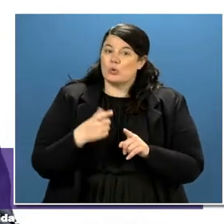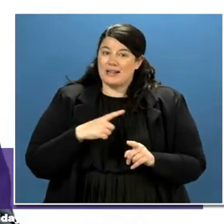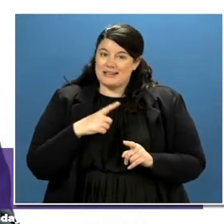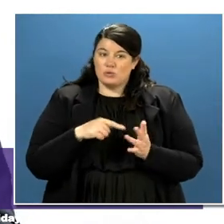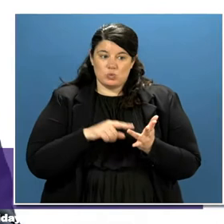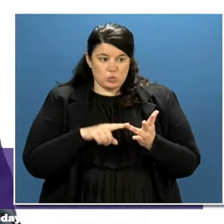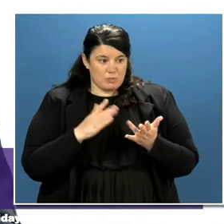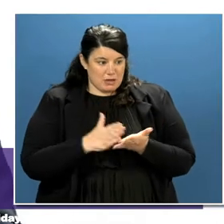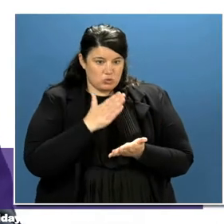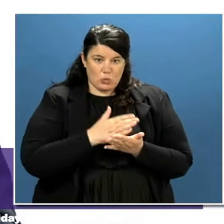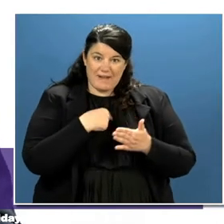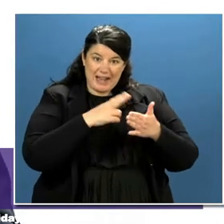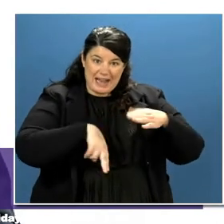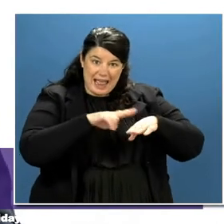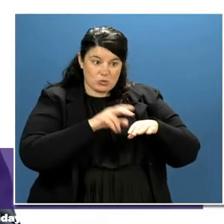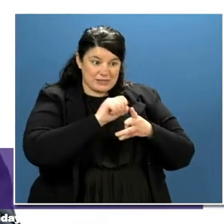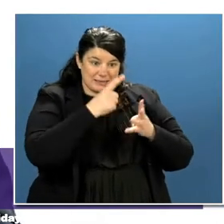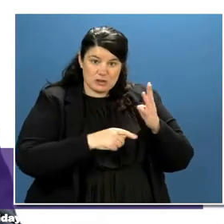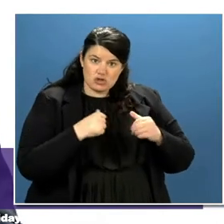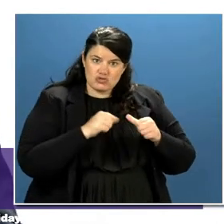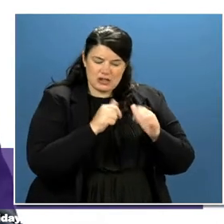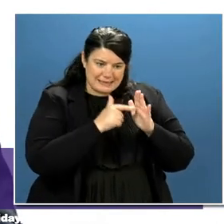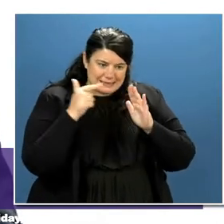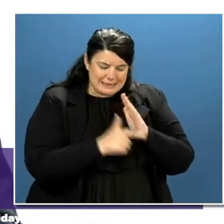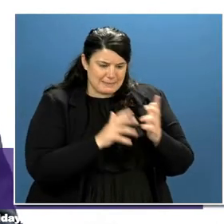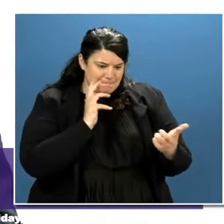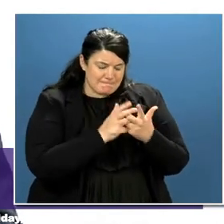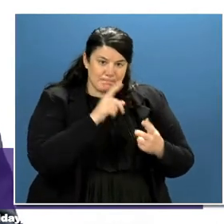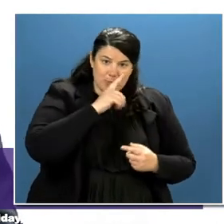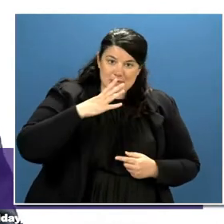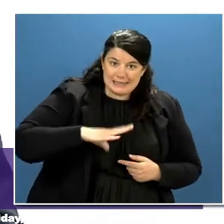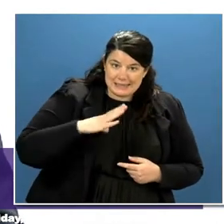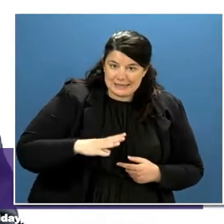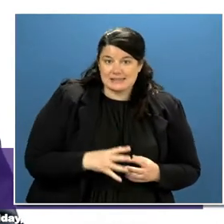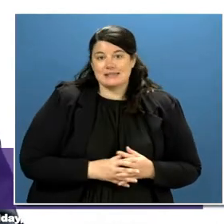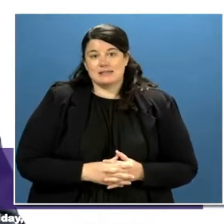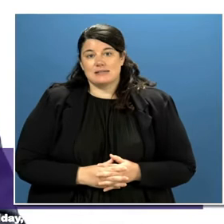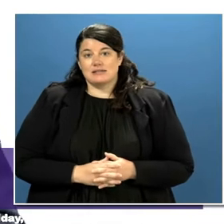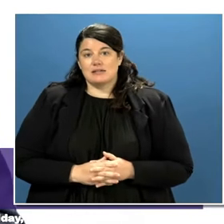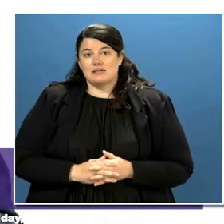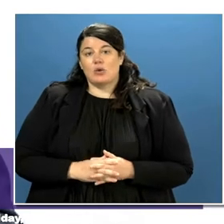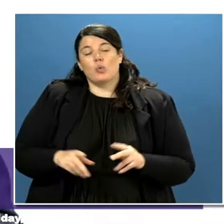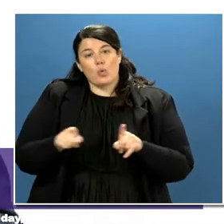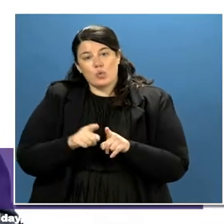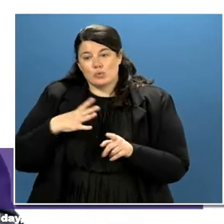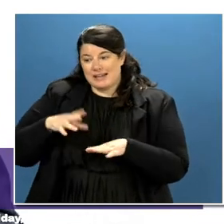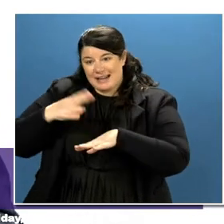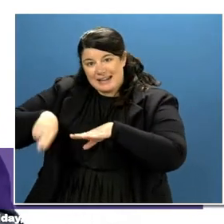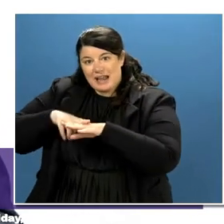a National Disability Strategy that is rigorous and fit for purpose, and within that now we also probably need a National Disability Data Asset that